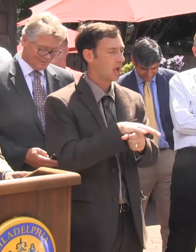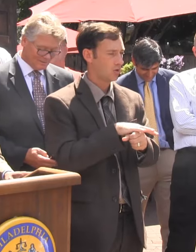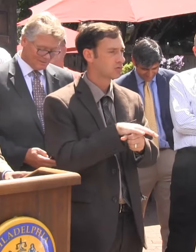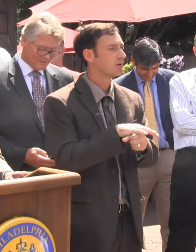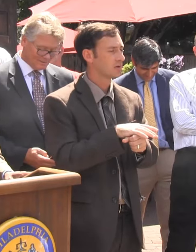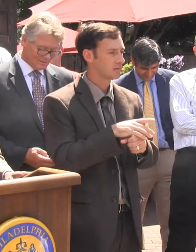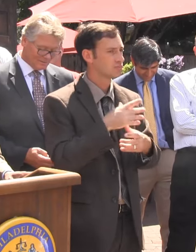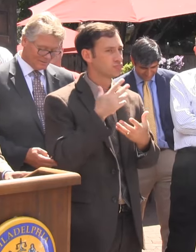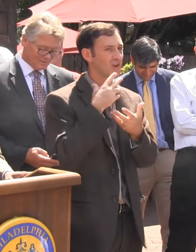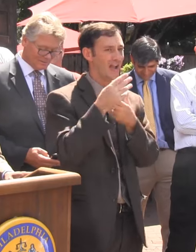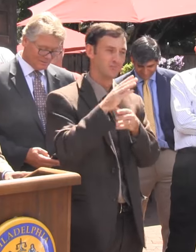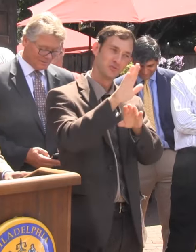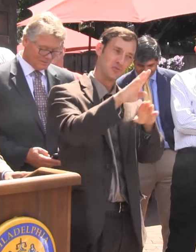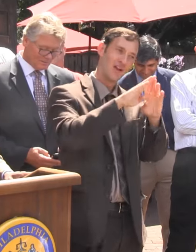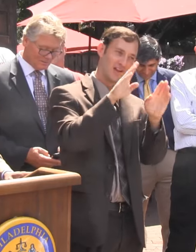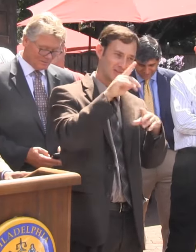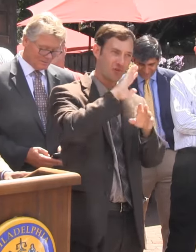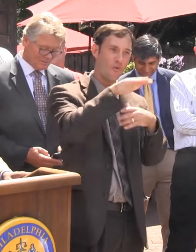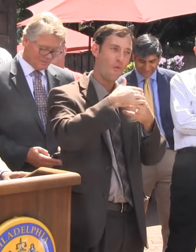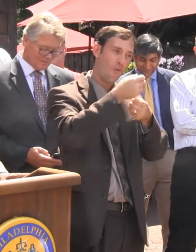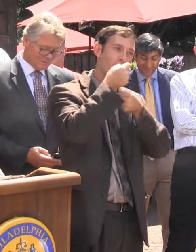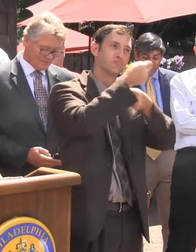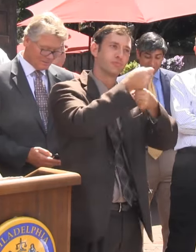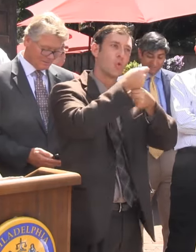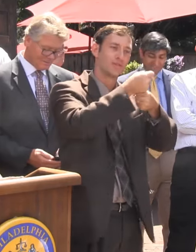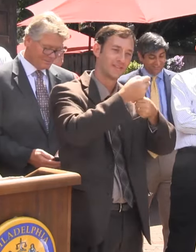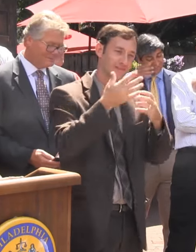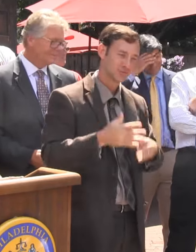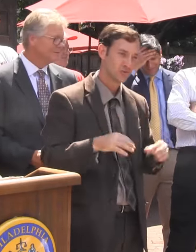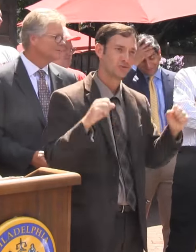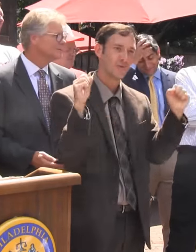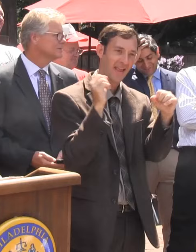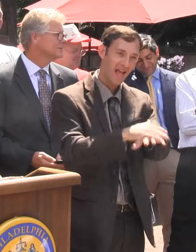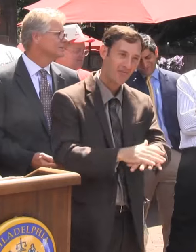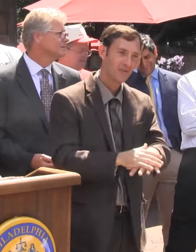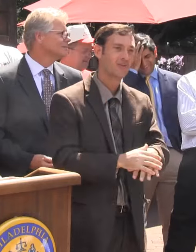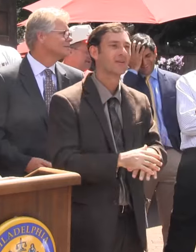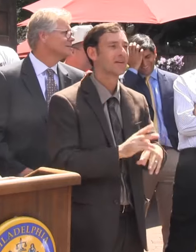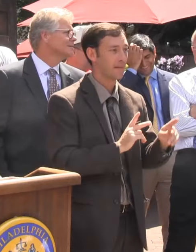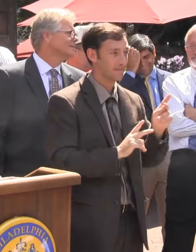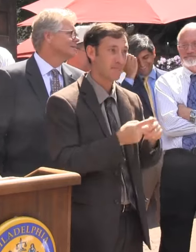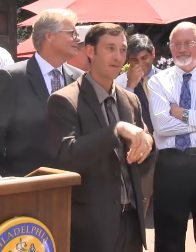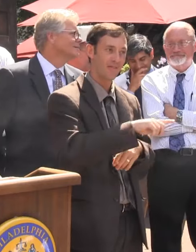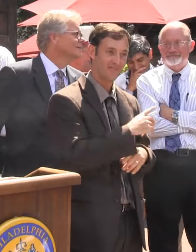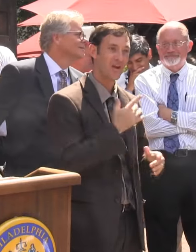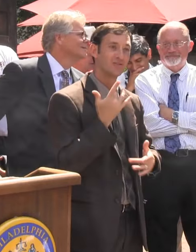outside your house for all those protesters to gather. People are pretty excited about